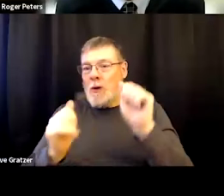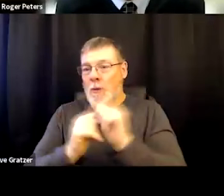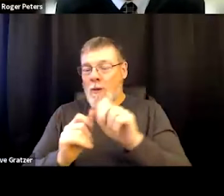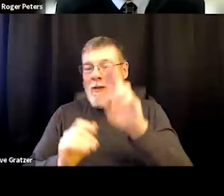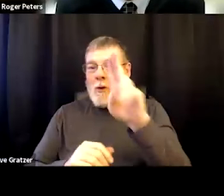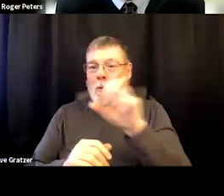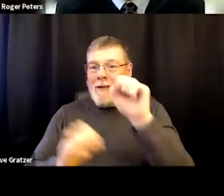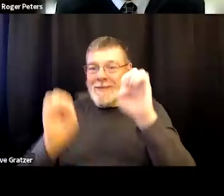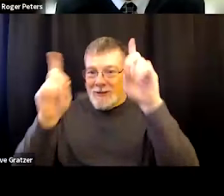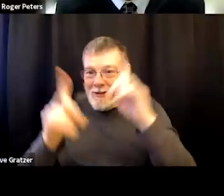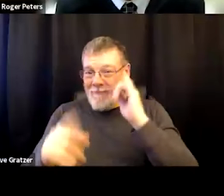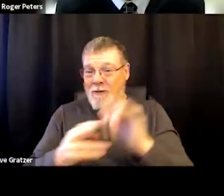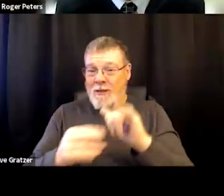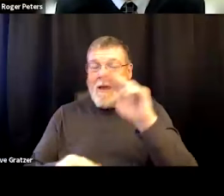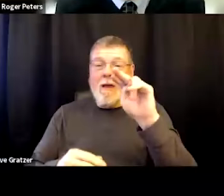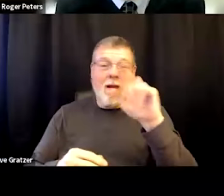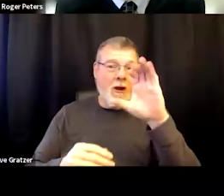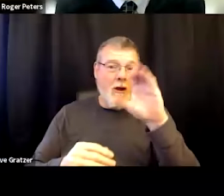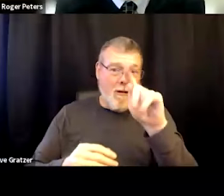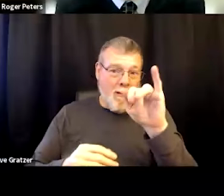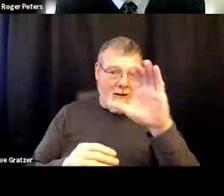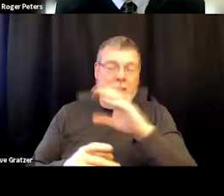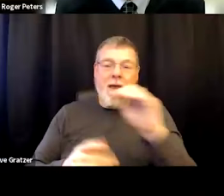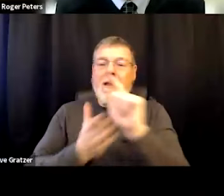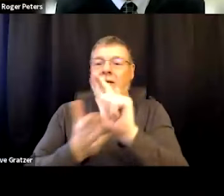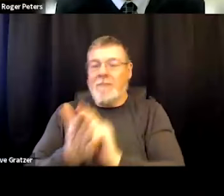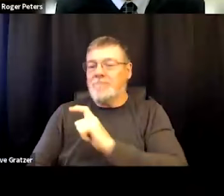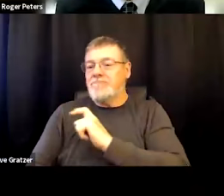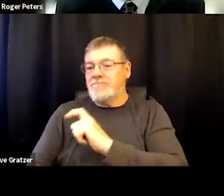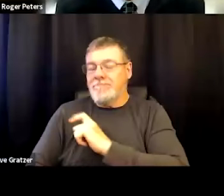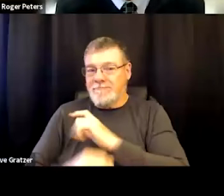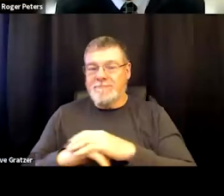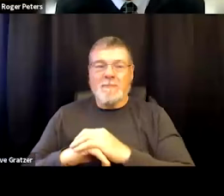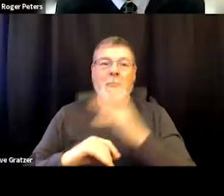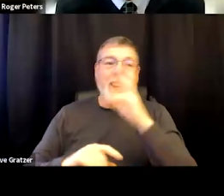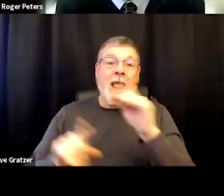of International Narcotics and Law Enforcement Affairs. And he's also a consultant